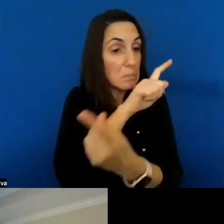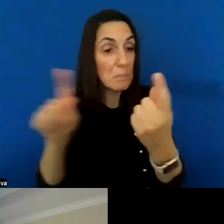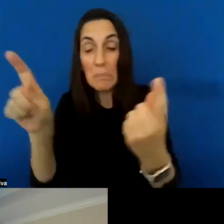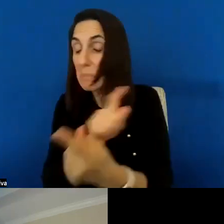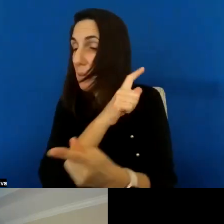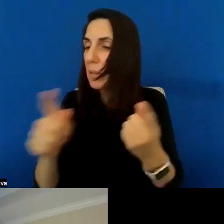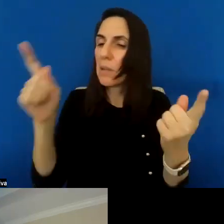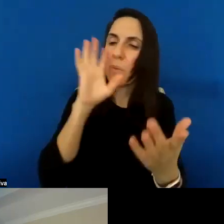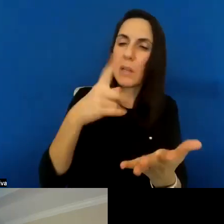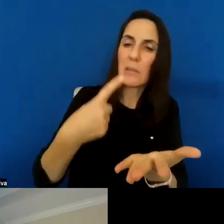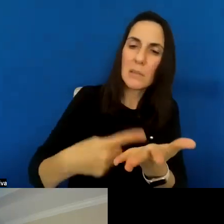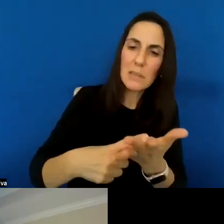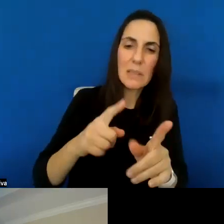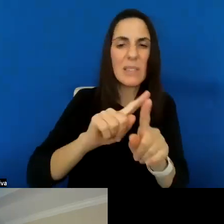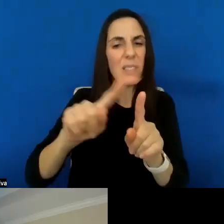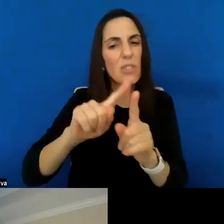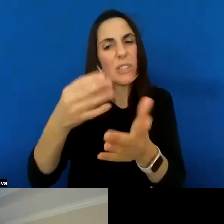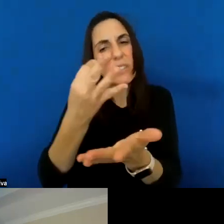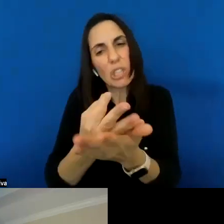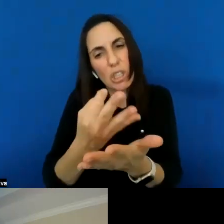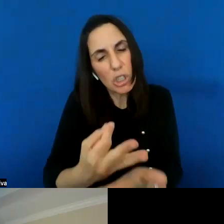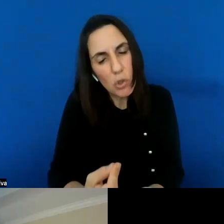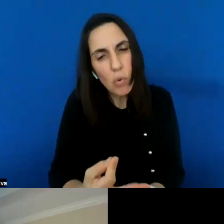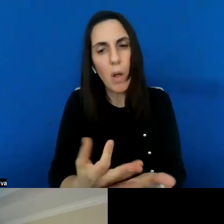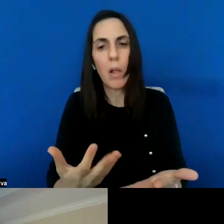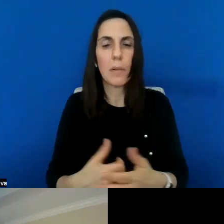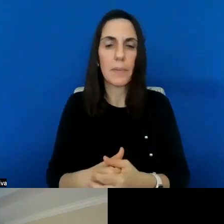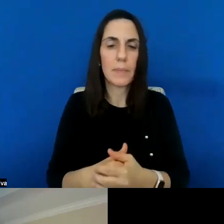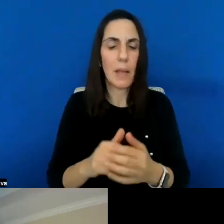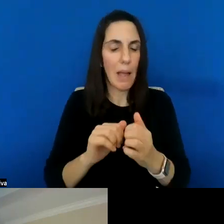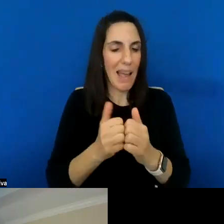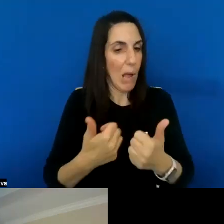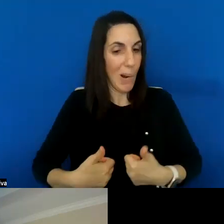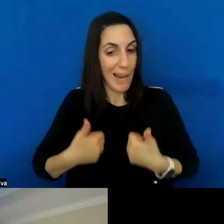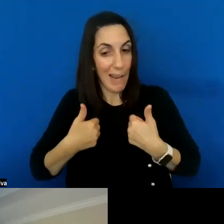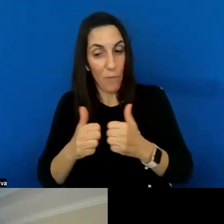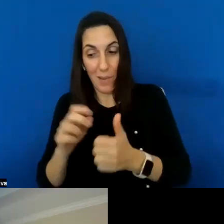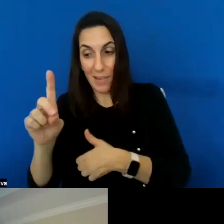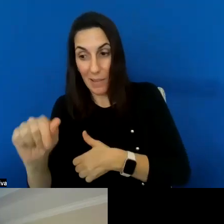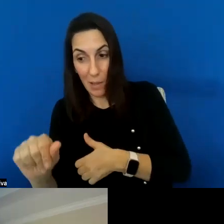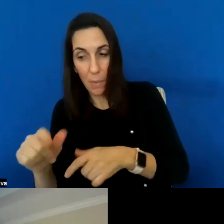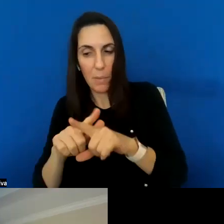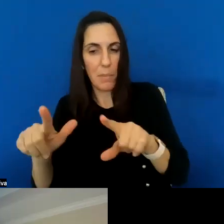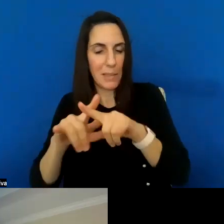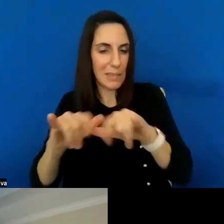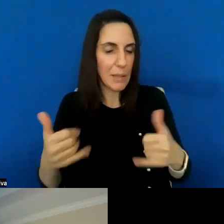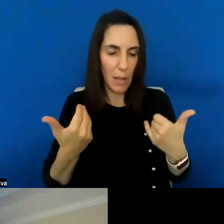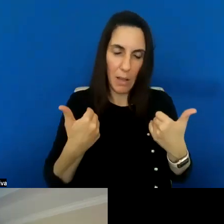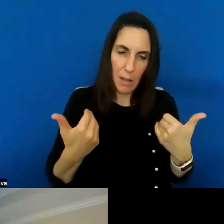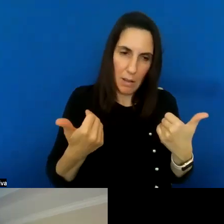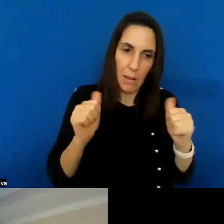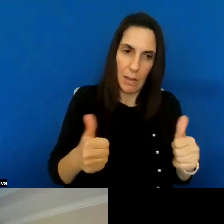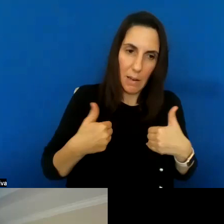financial ways to live with the disability and still have a sustainable financial lifestyle